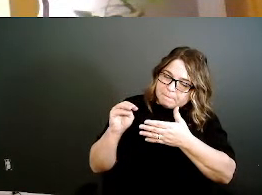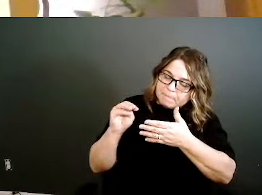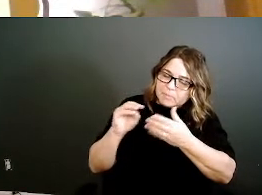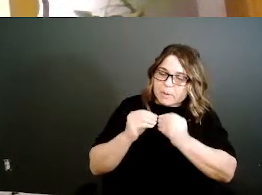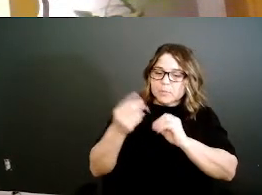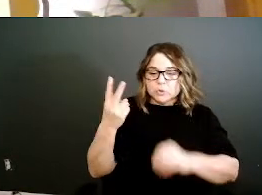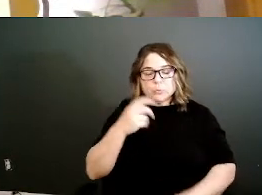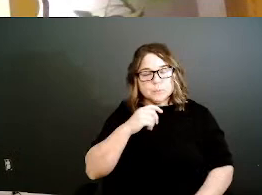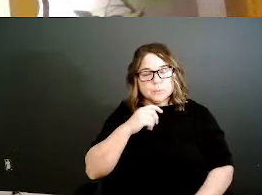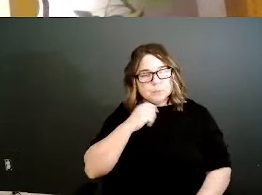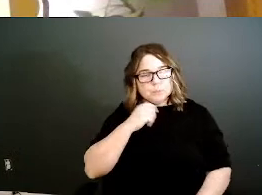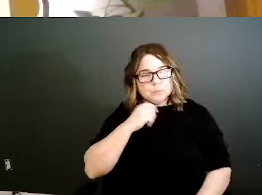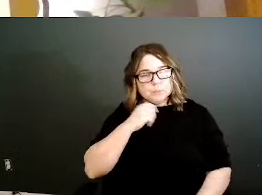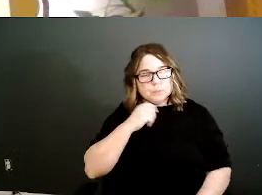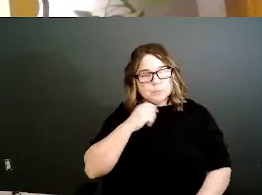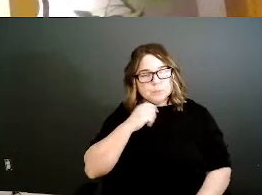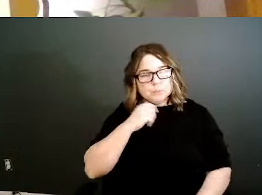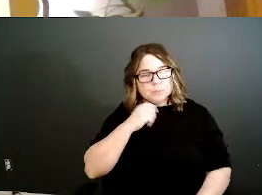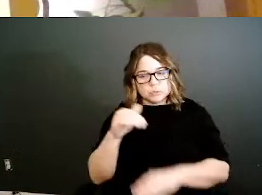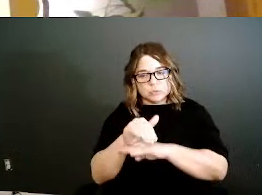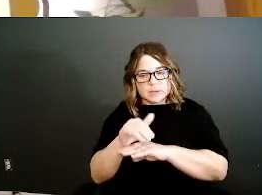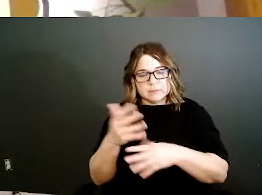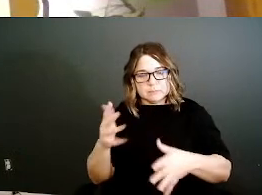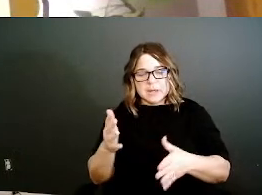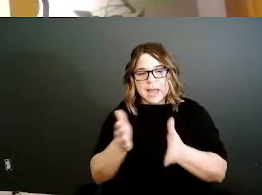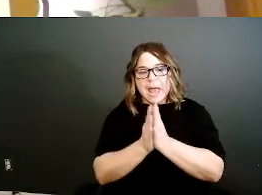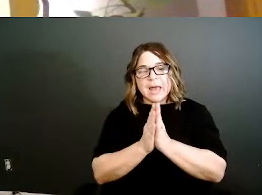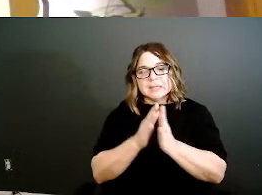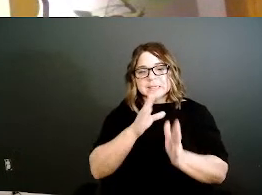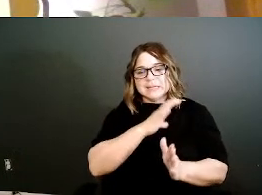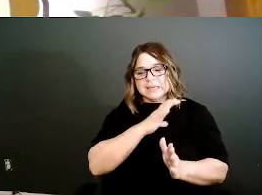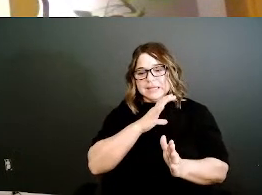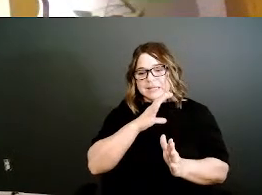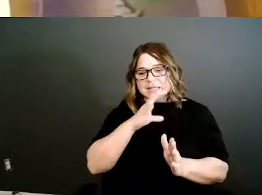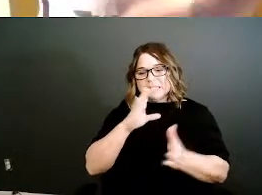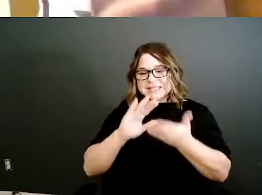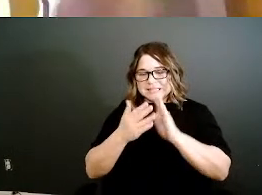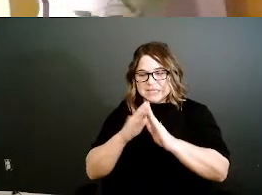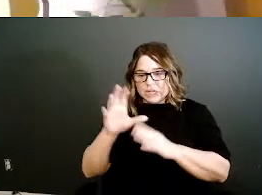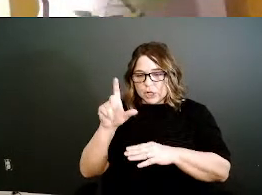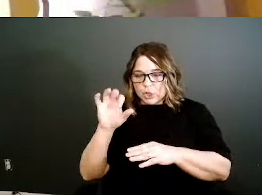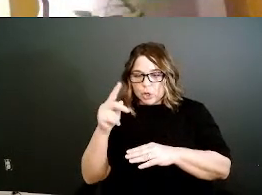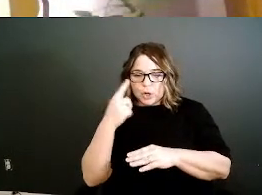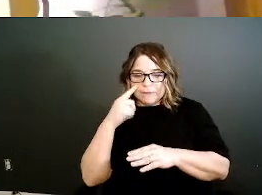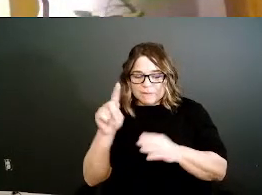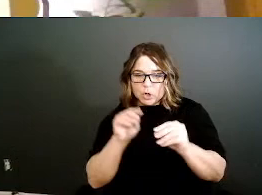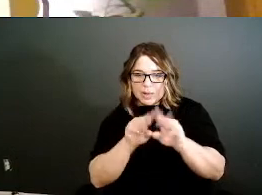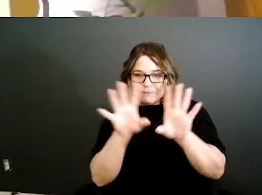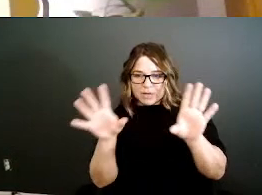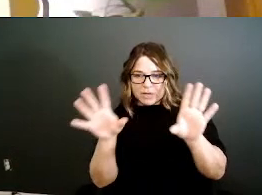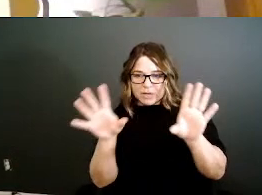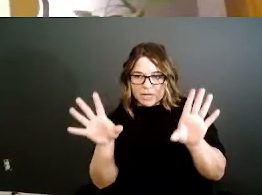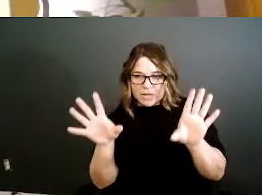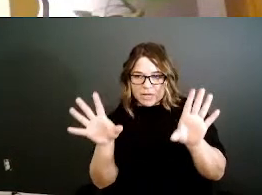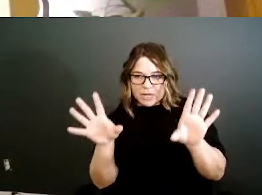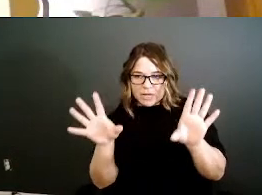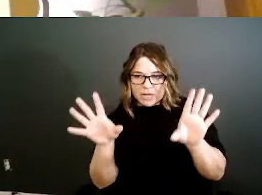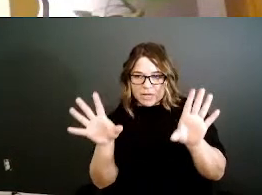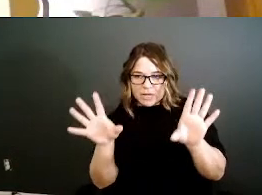THAT'S JUST A CLERICAL ERROR ON MY FAULT, THAT WAS WRAPPED INTO THE DEPARTMENT APPROPRIATIONS PIECE AND DOESN'T NEED TO BE ADDRESSED SEPARATELY, WE'VE ALREADY VOTED ON IT, SO SORRY TO PUT YOU THROUGH THAT MORE THAN